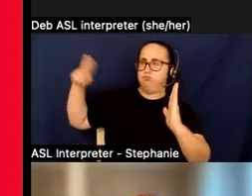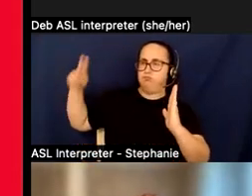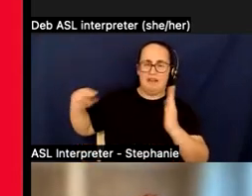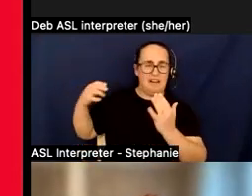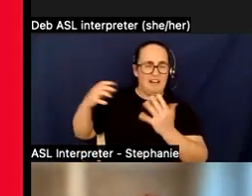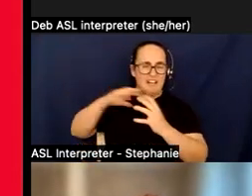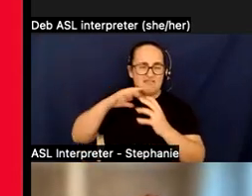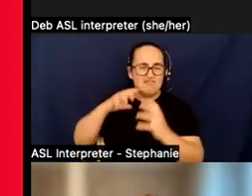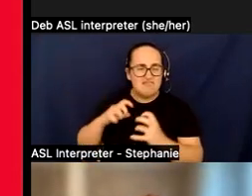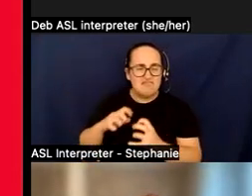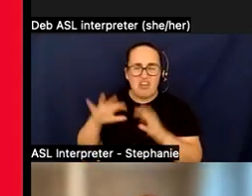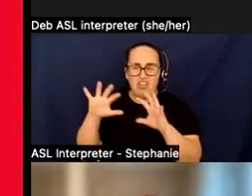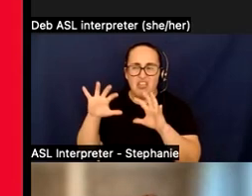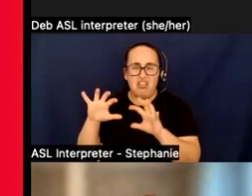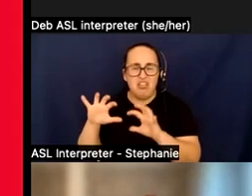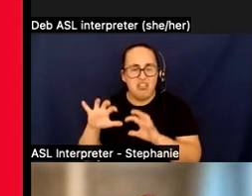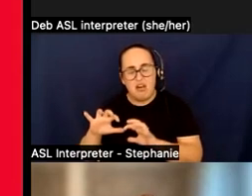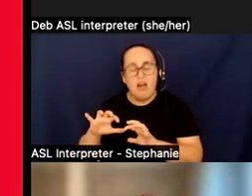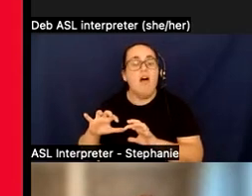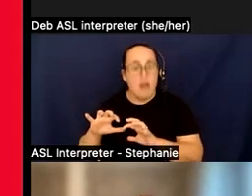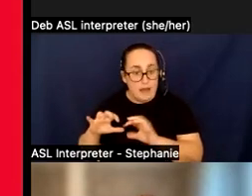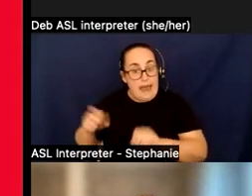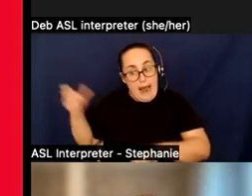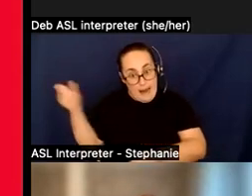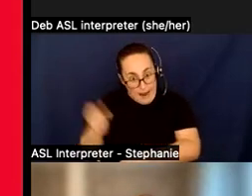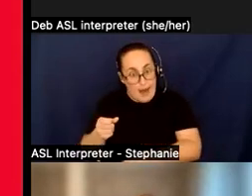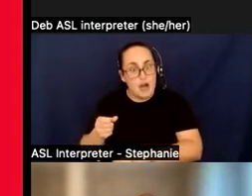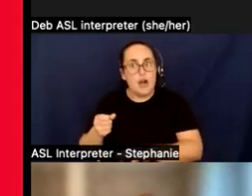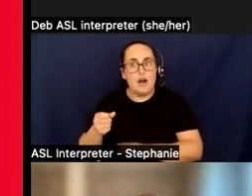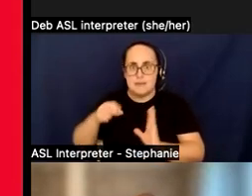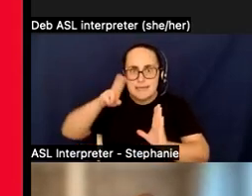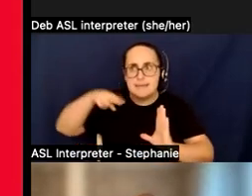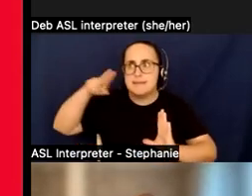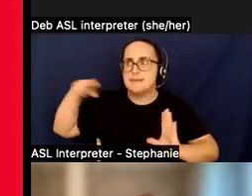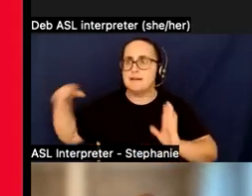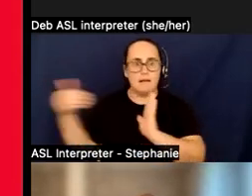hire the artist who did that mural so that they can refurbish it and bring it back.